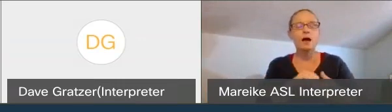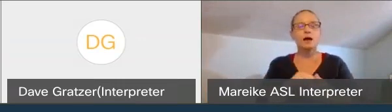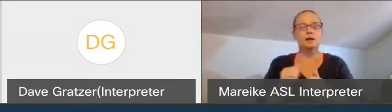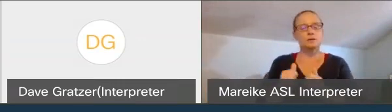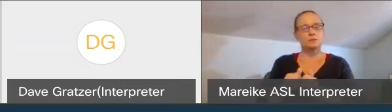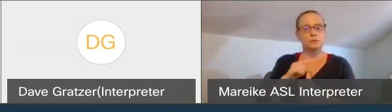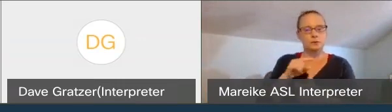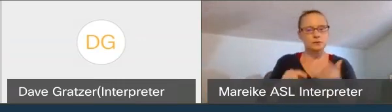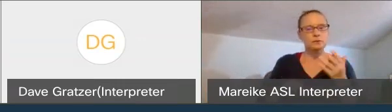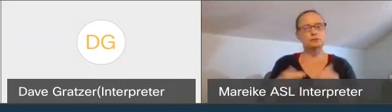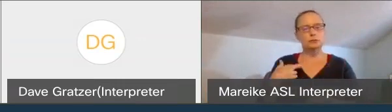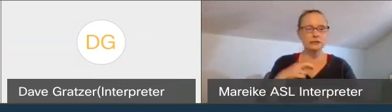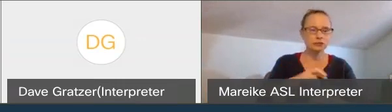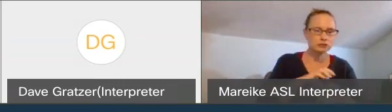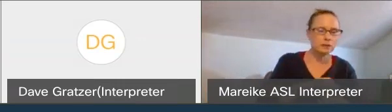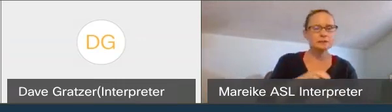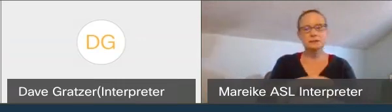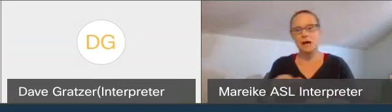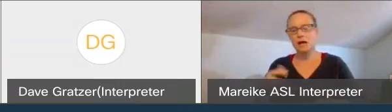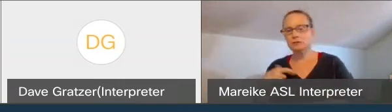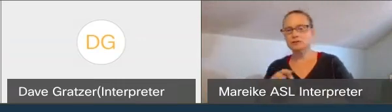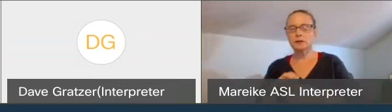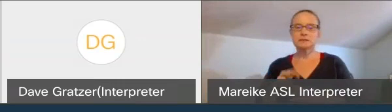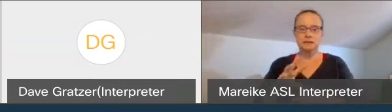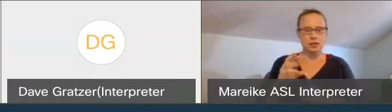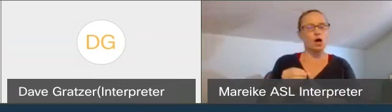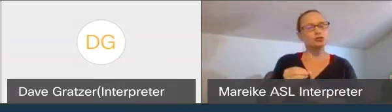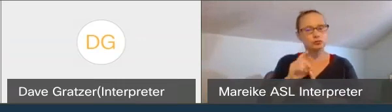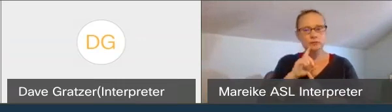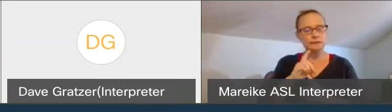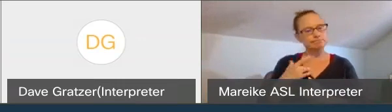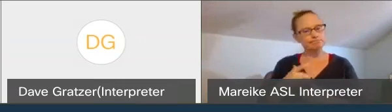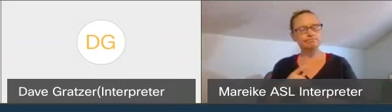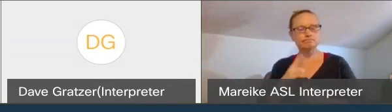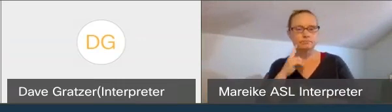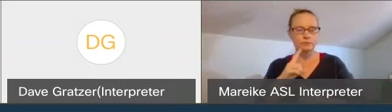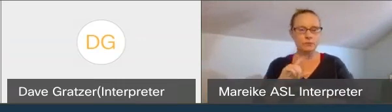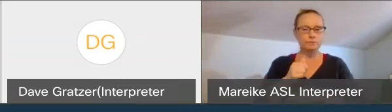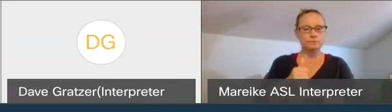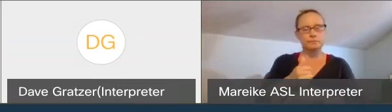that are religious-based, nonreligious-based, and culturally-centered to set up our clients for the most successful treatment program for them.